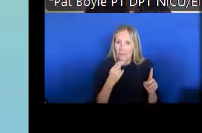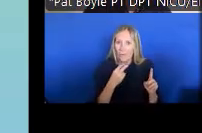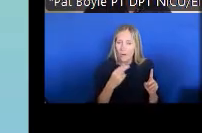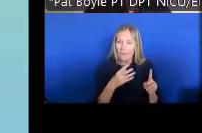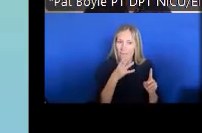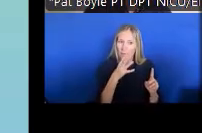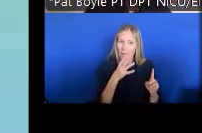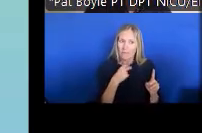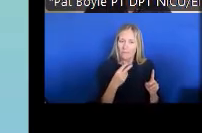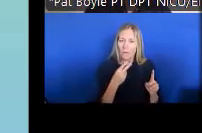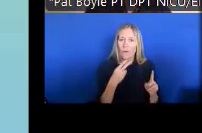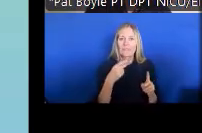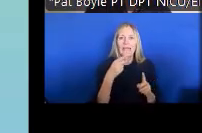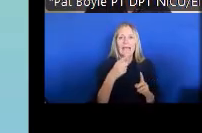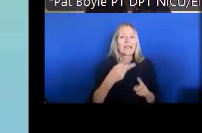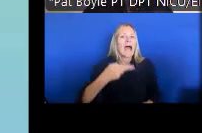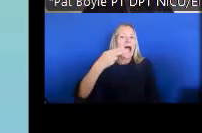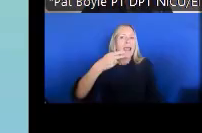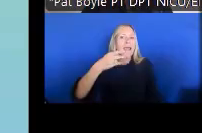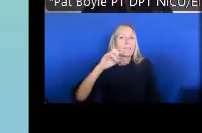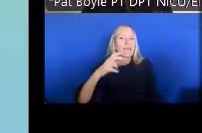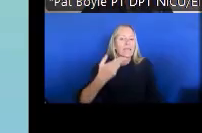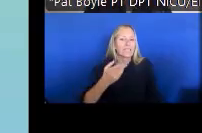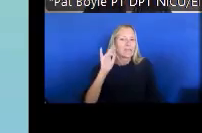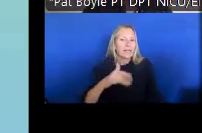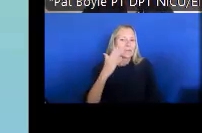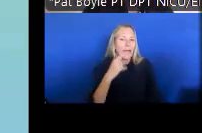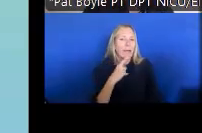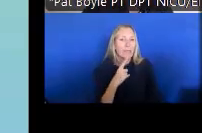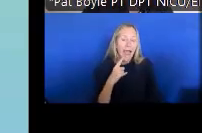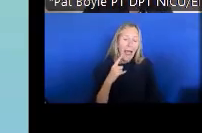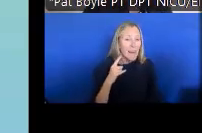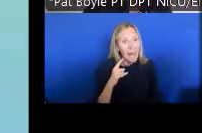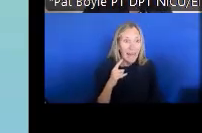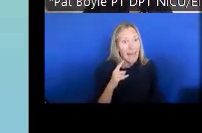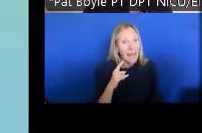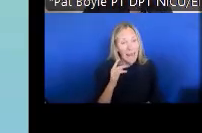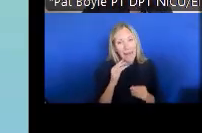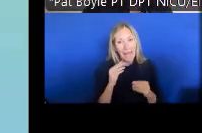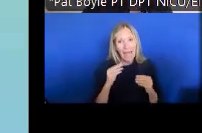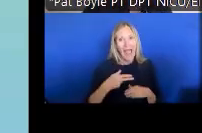is why we talk to babies in such a high pitched orienting voice.